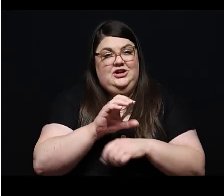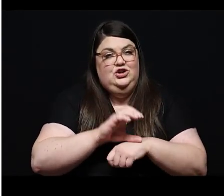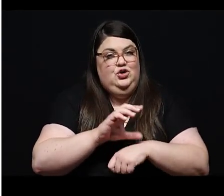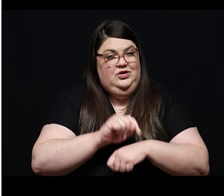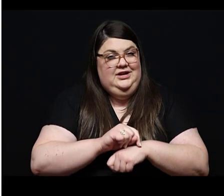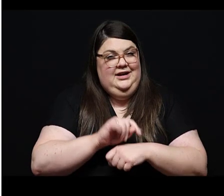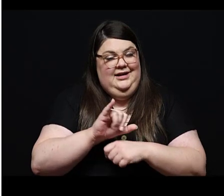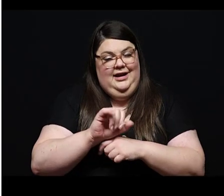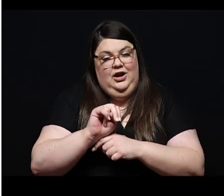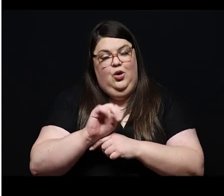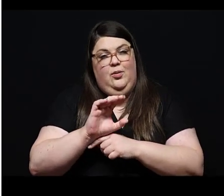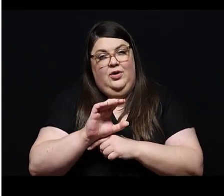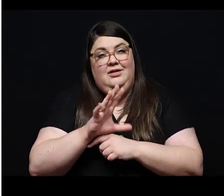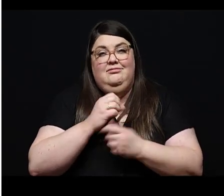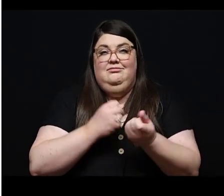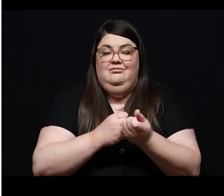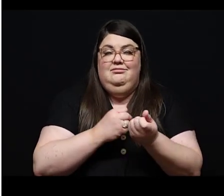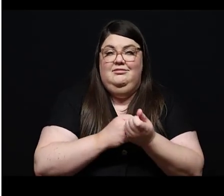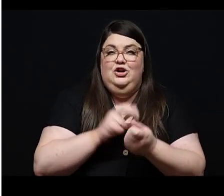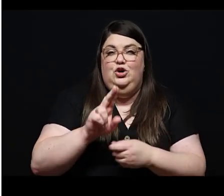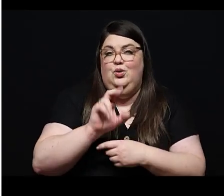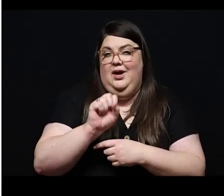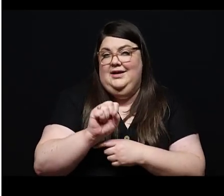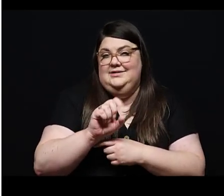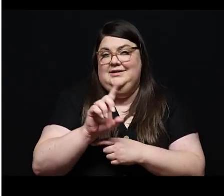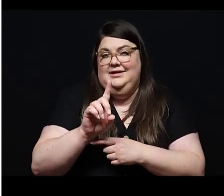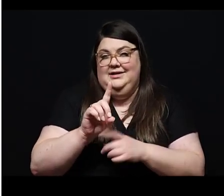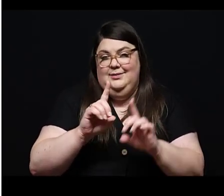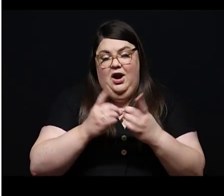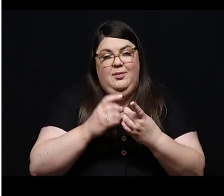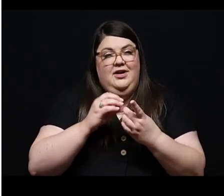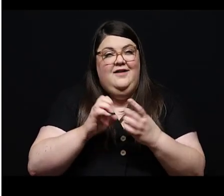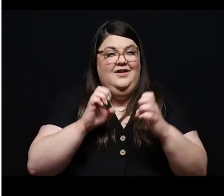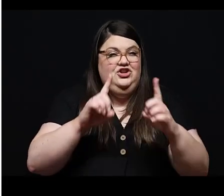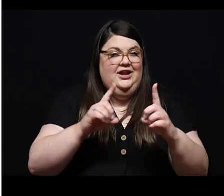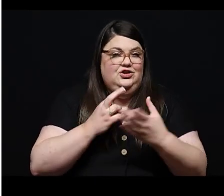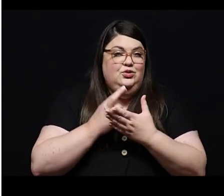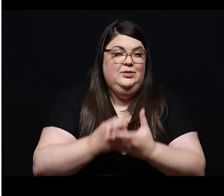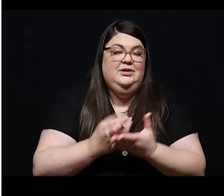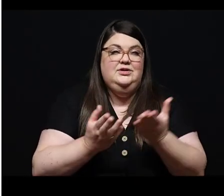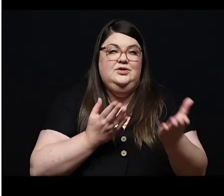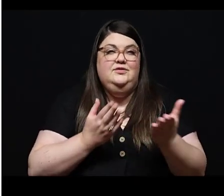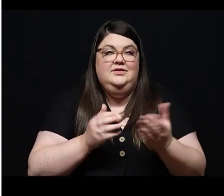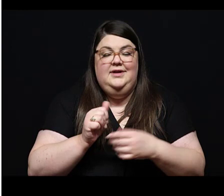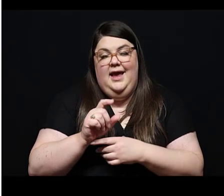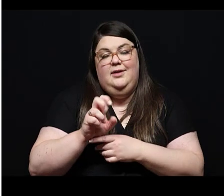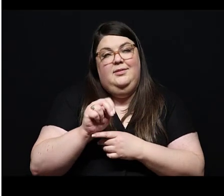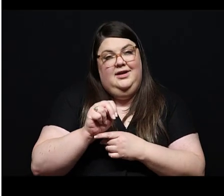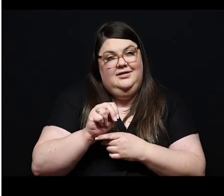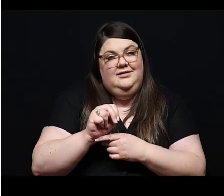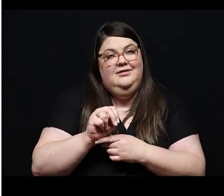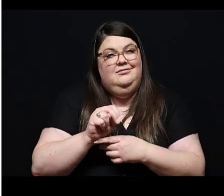and sponsored by the U.S. Department of Education, Rehabilitation Services Administration (RSA),